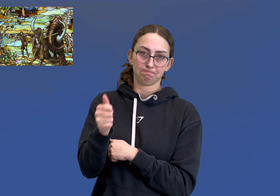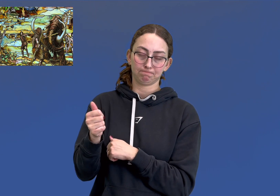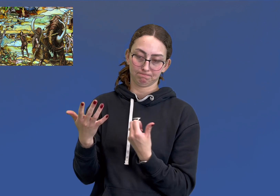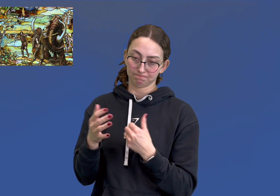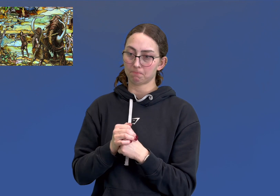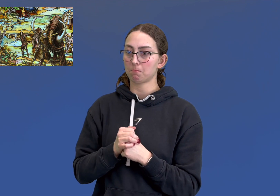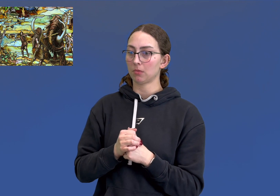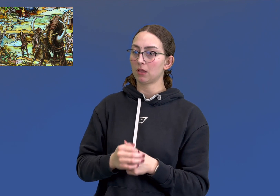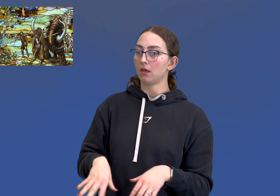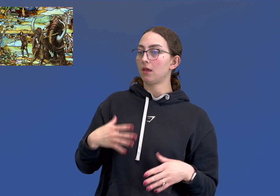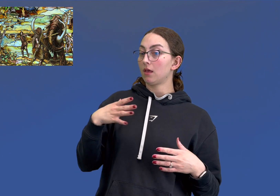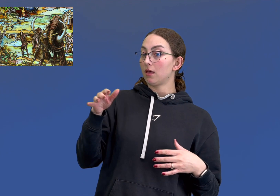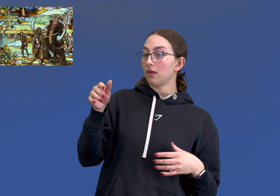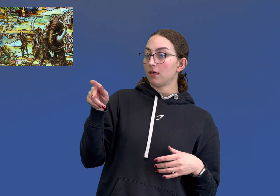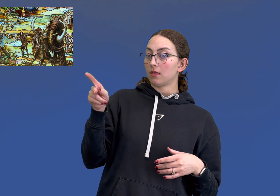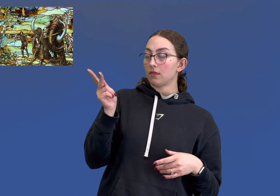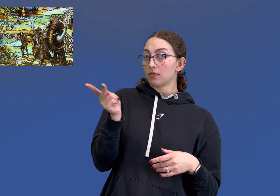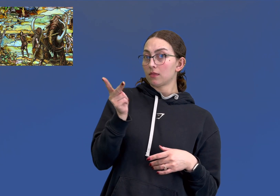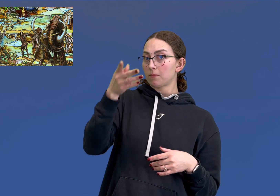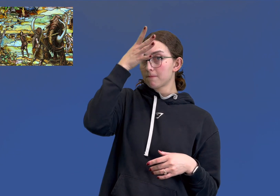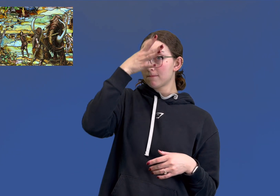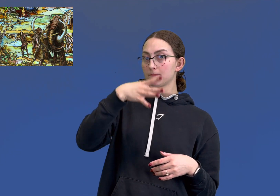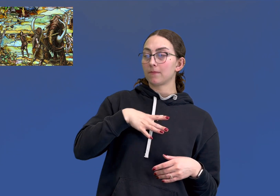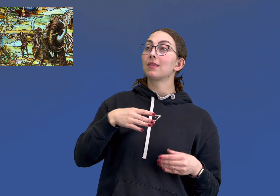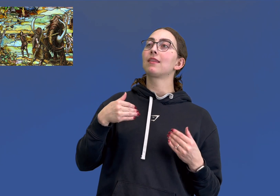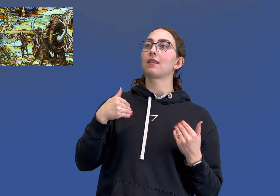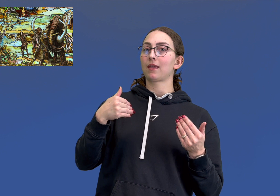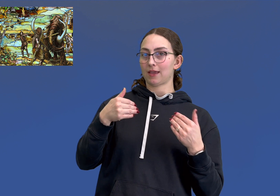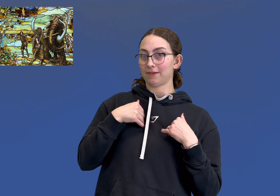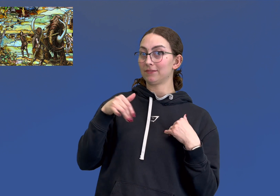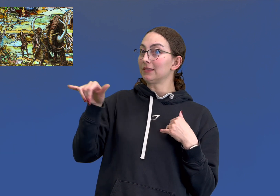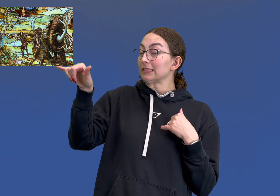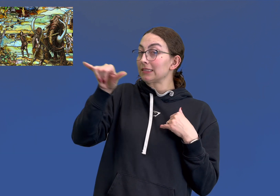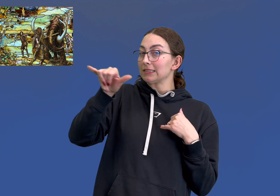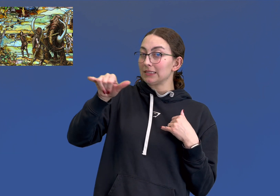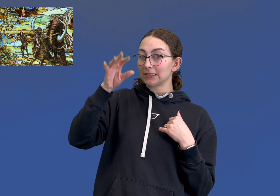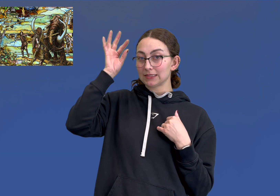The men are also wearing the fur that is